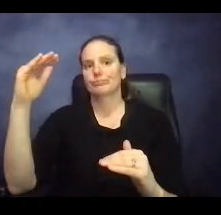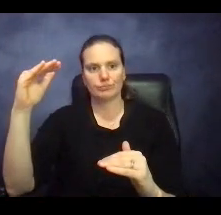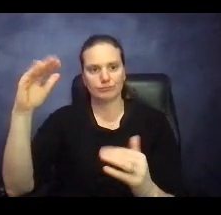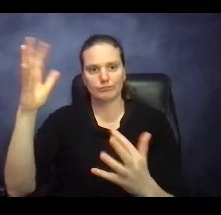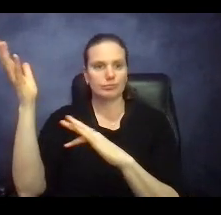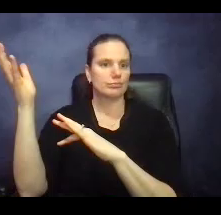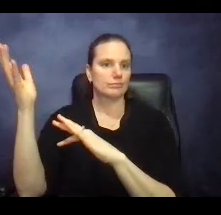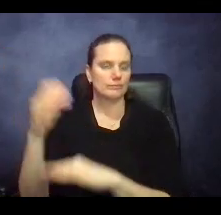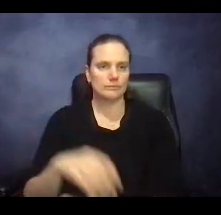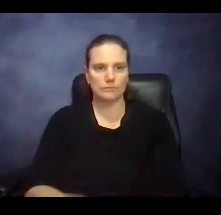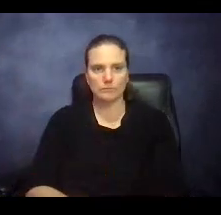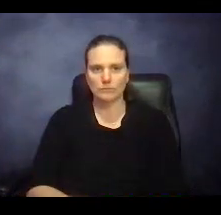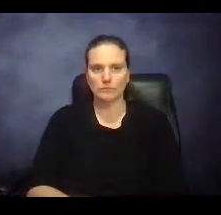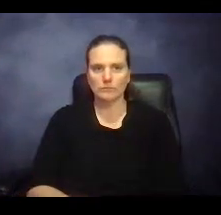Major origin of this is trauma.